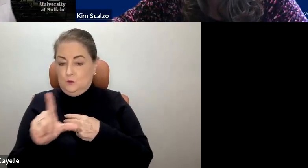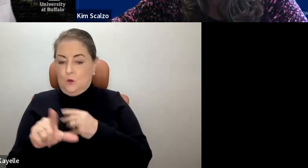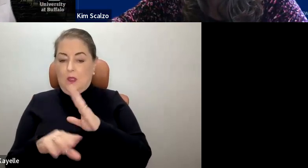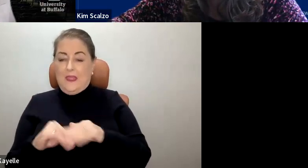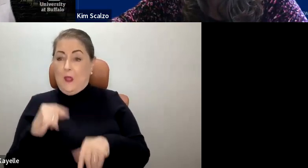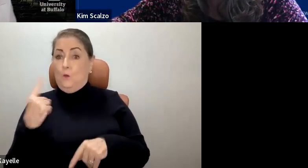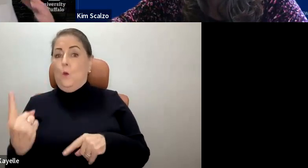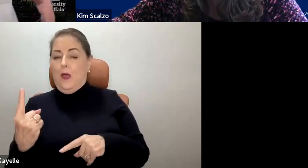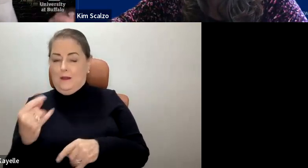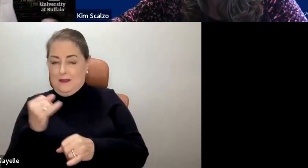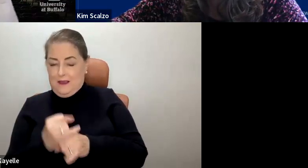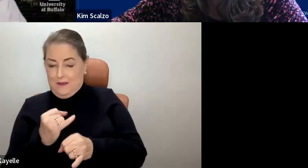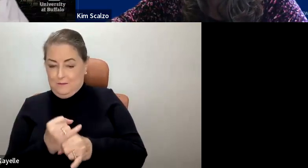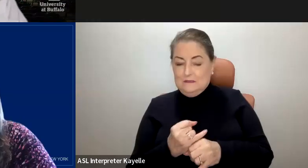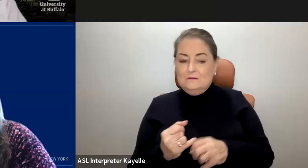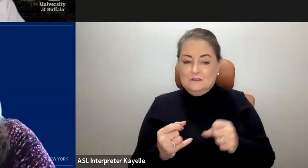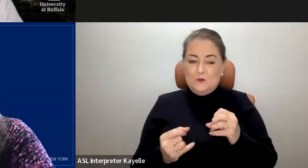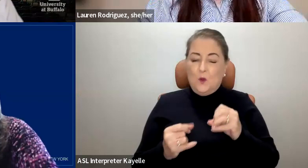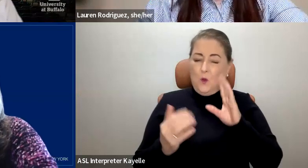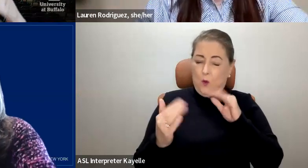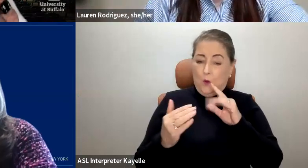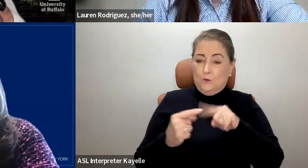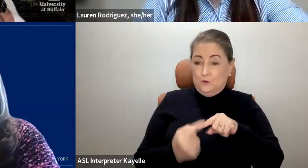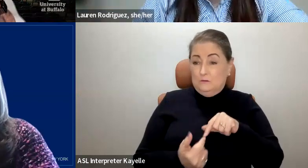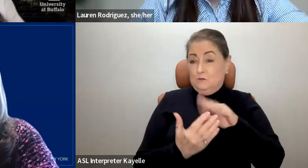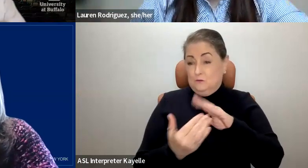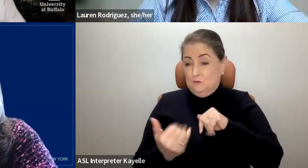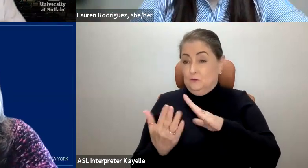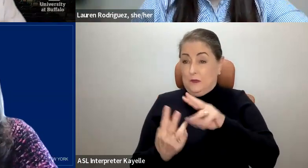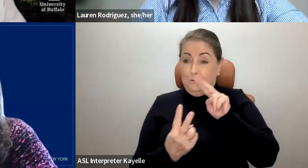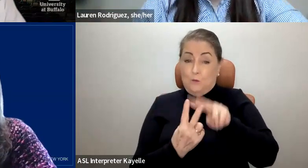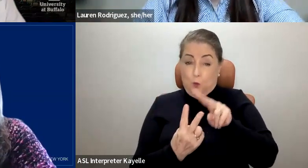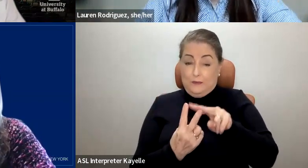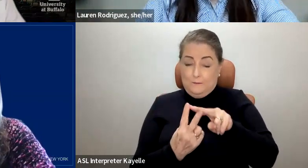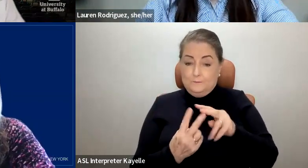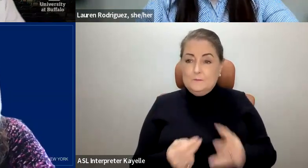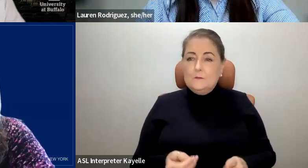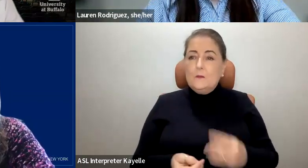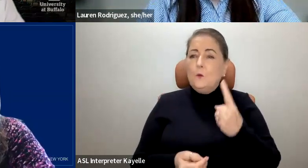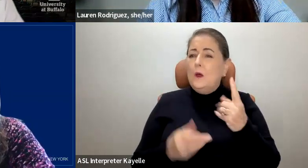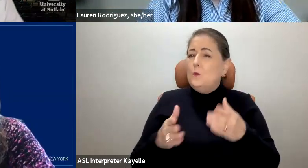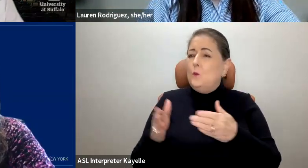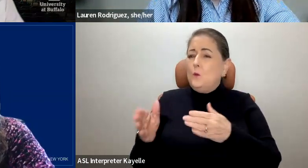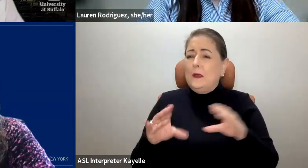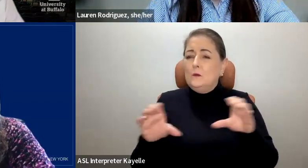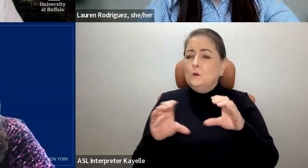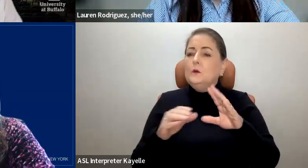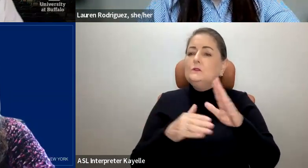campus. So hoping to address both of these issues. And one of the ways to do this is through a shared service. And Kim talked